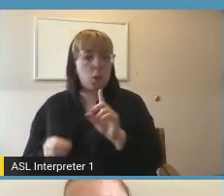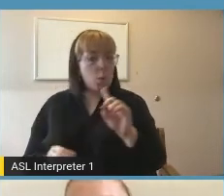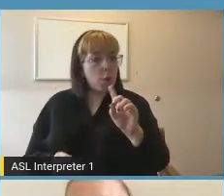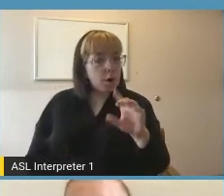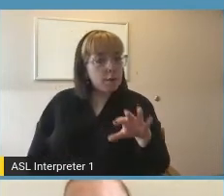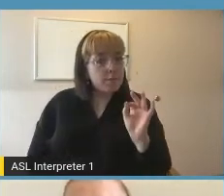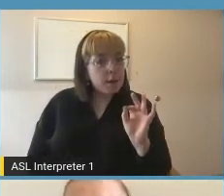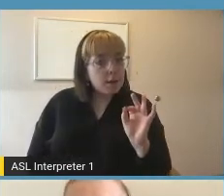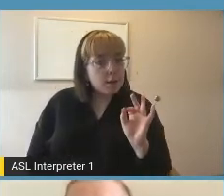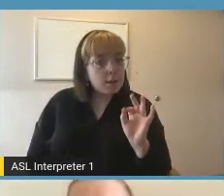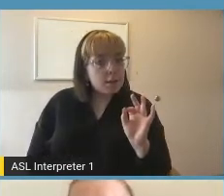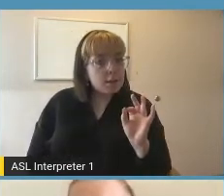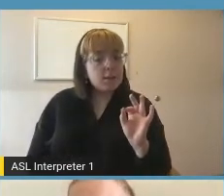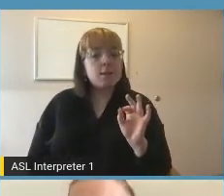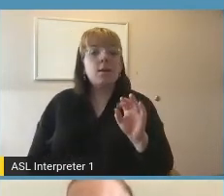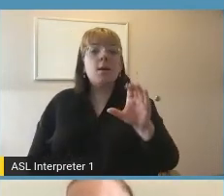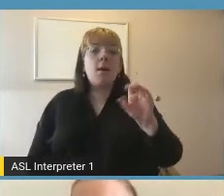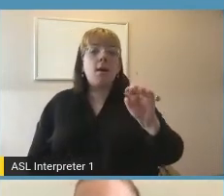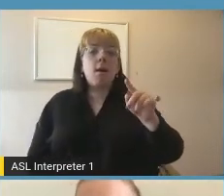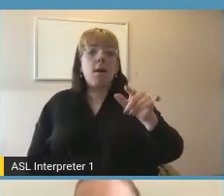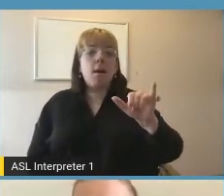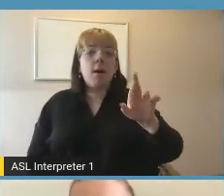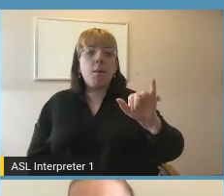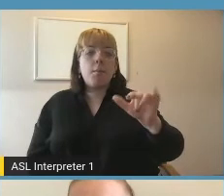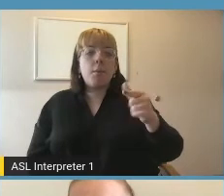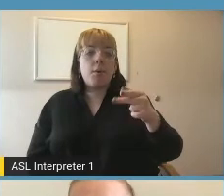It has to be copyright-free or you have to have permission from the copyright holder.